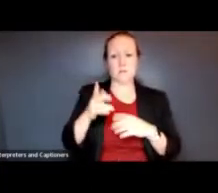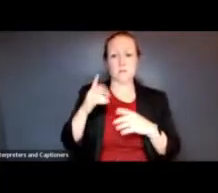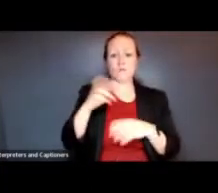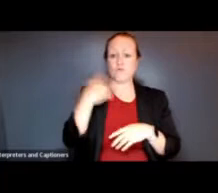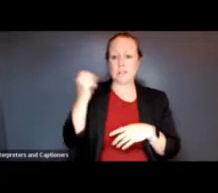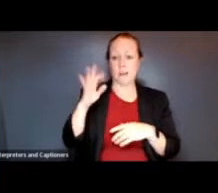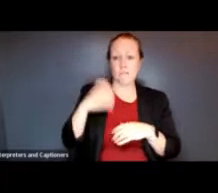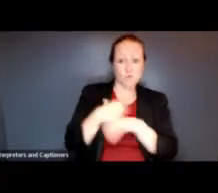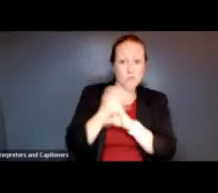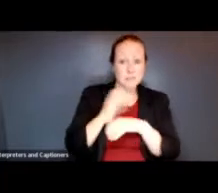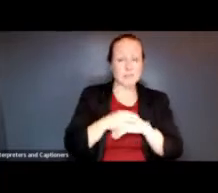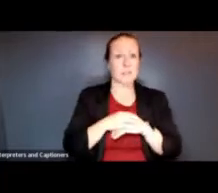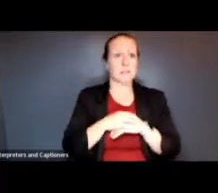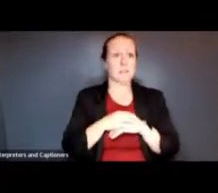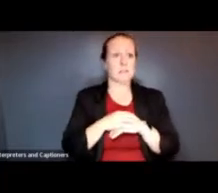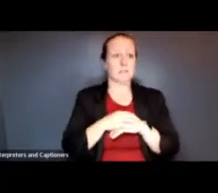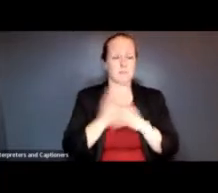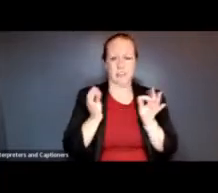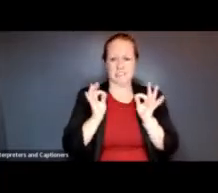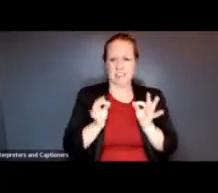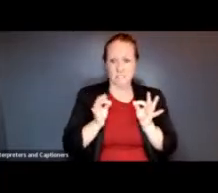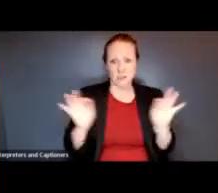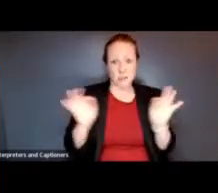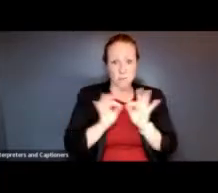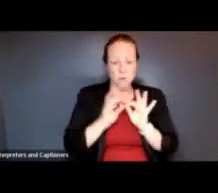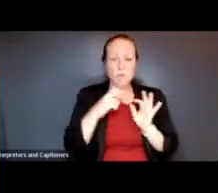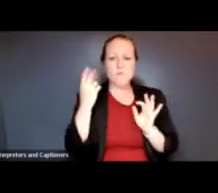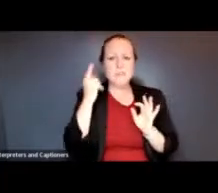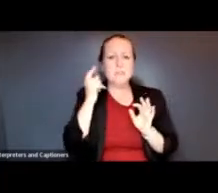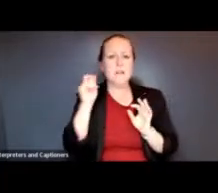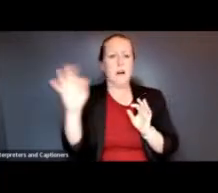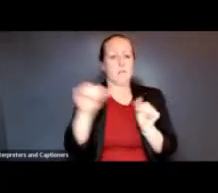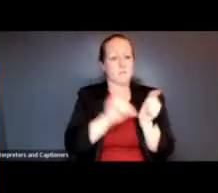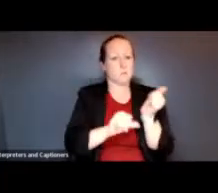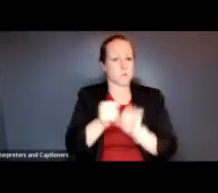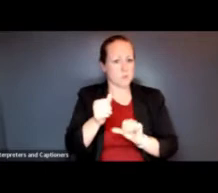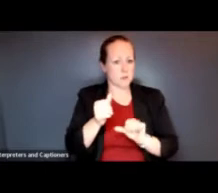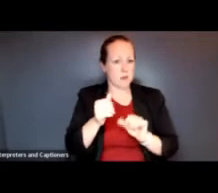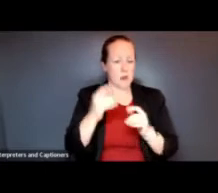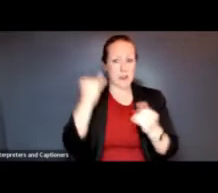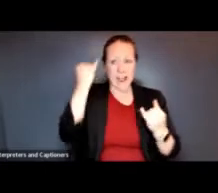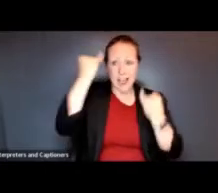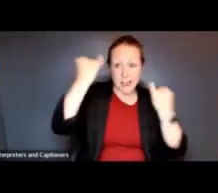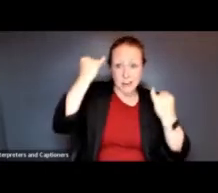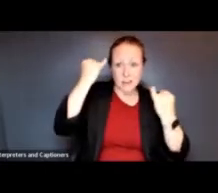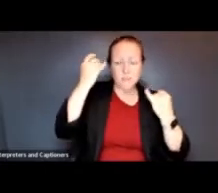you know, certainly important is the risk of suicide, ideation and prevention overall. So if